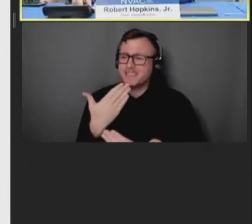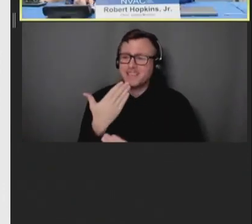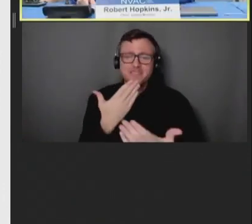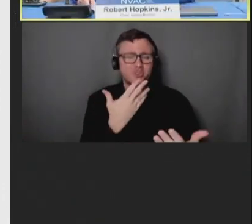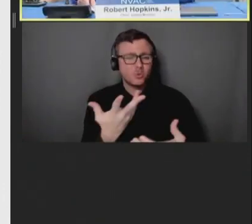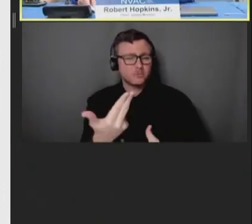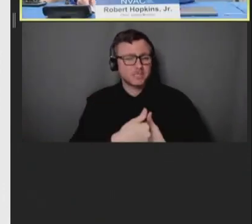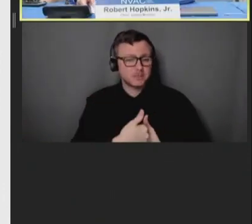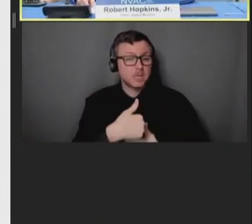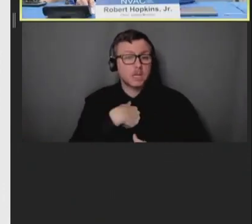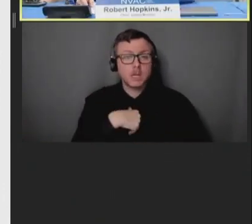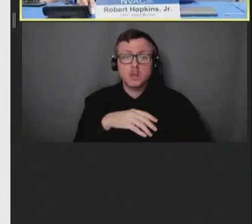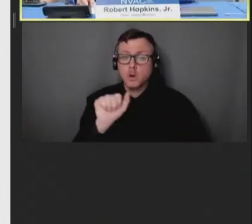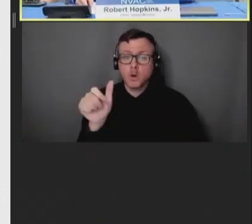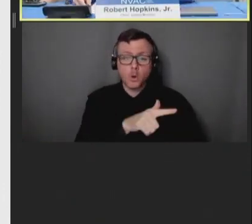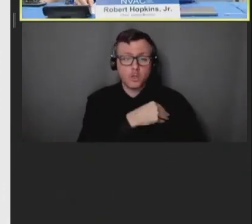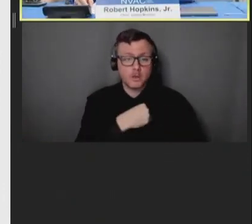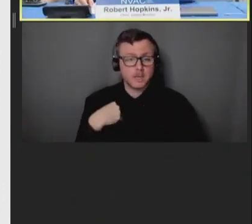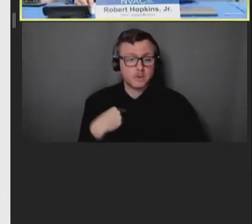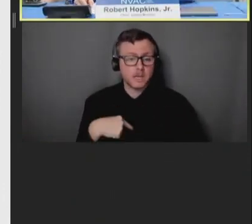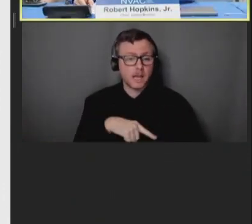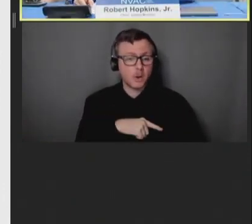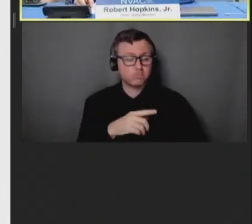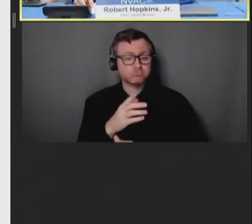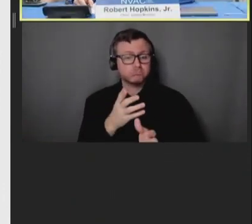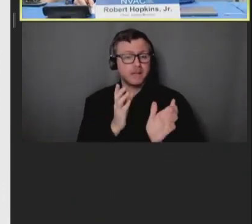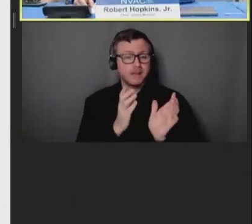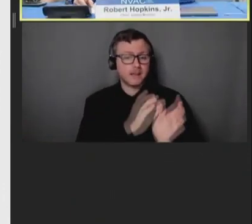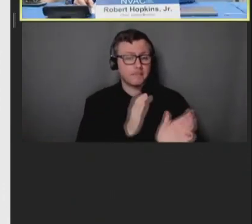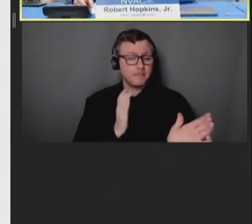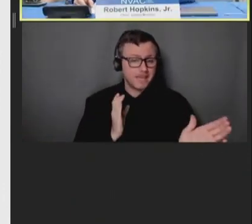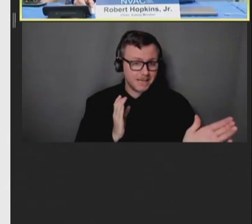And I want to thank all the members of our committee and those of us that joined us online.